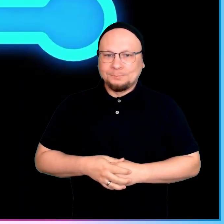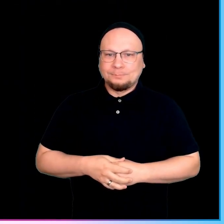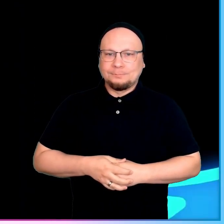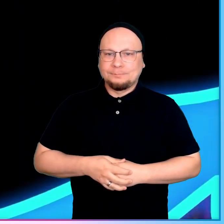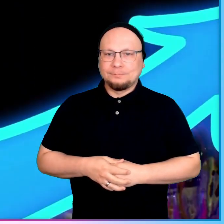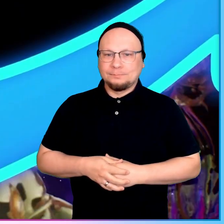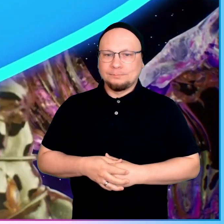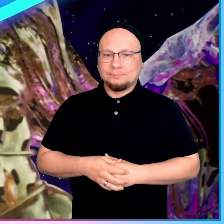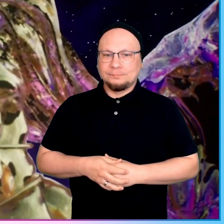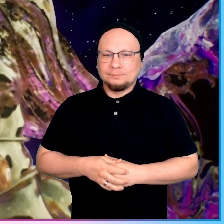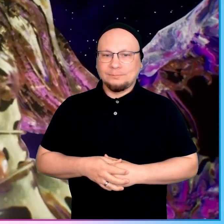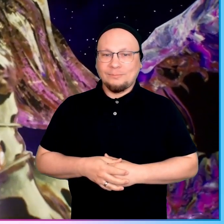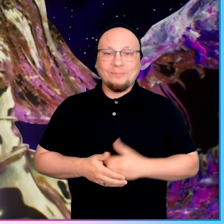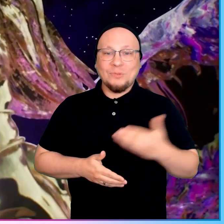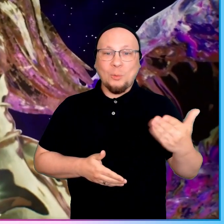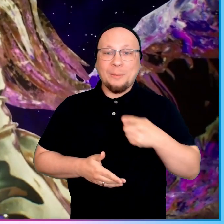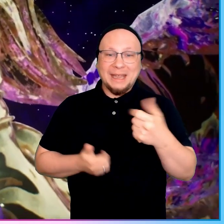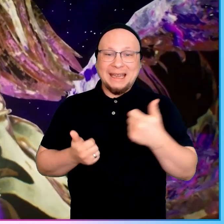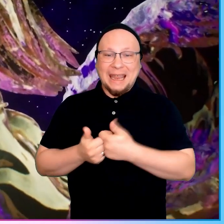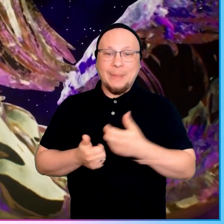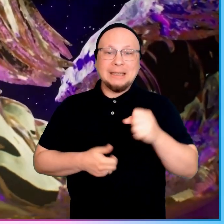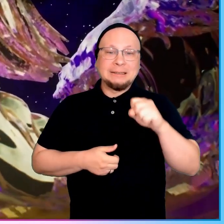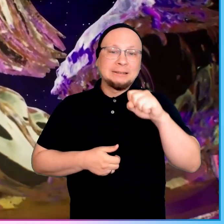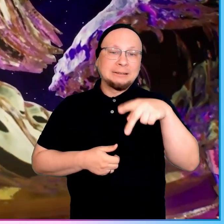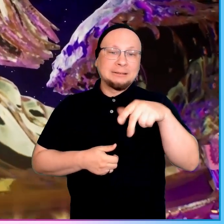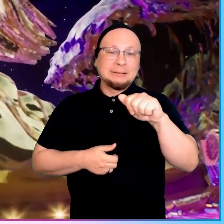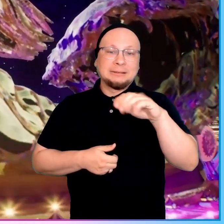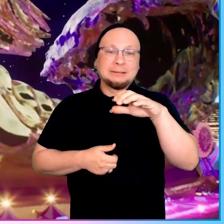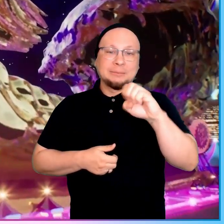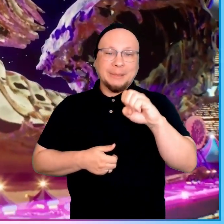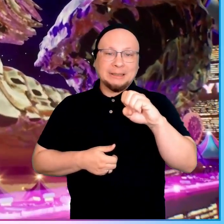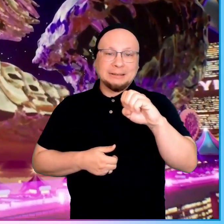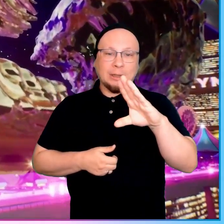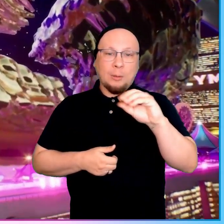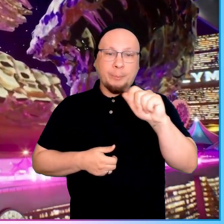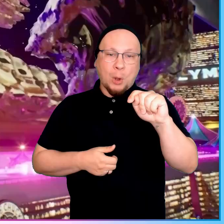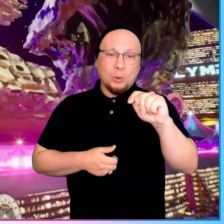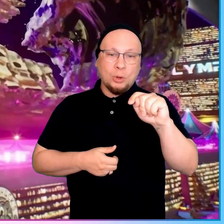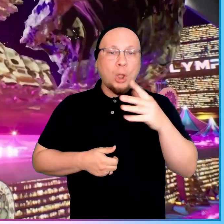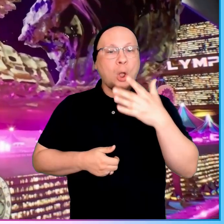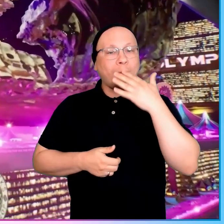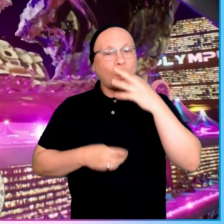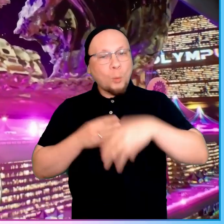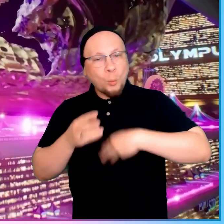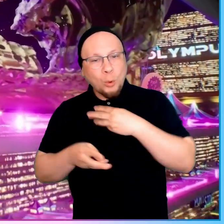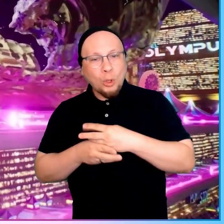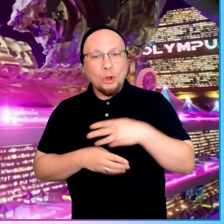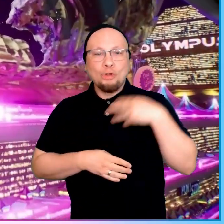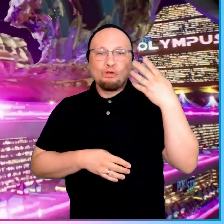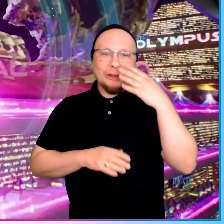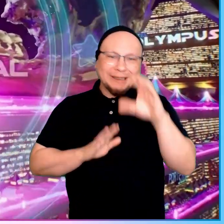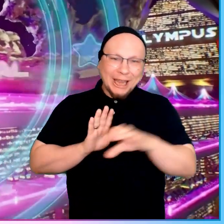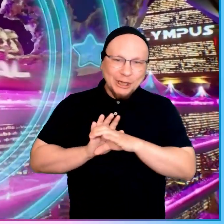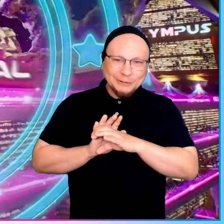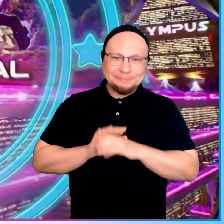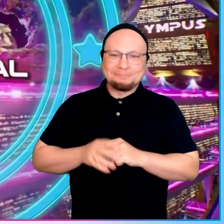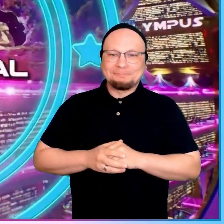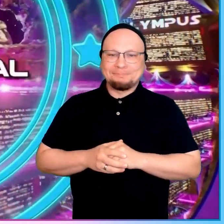Welcome to Space Boat, a narrative adventure filled with colourful worlds and wacky characters. Play as Inspector Domino, an undercover space-cat-detective,